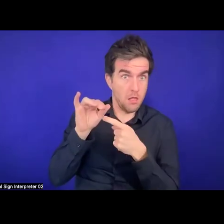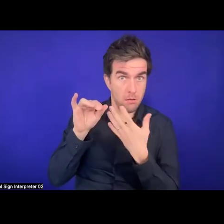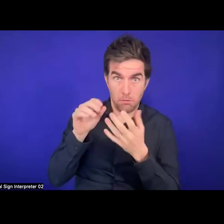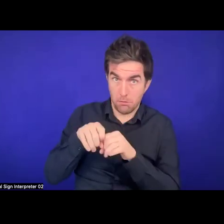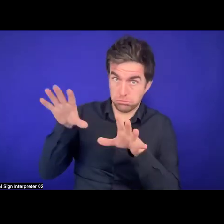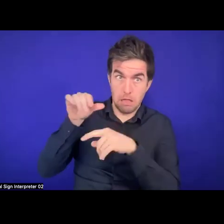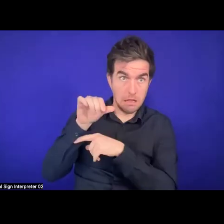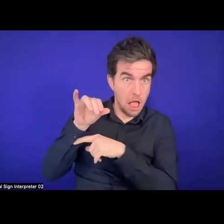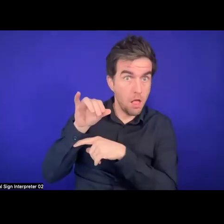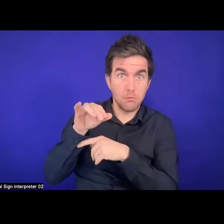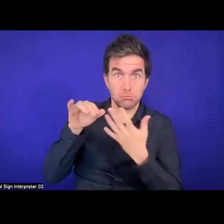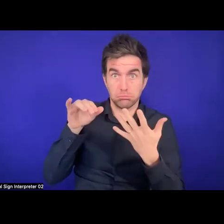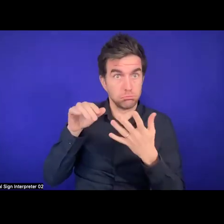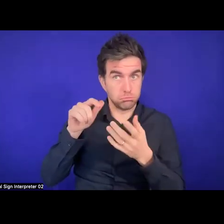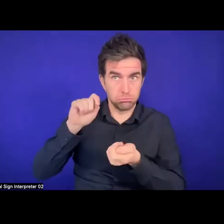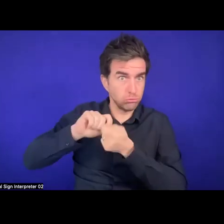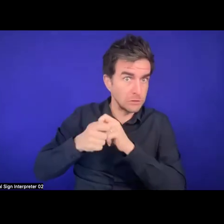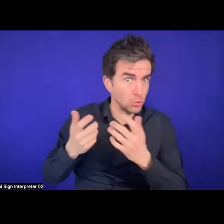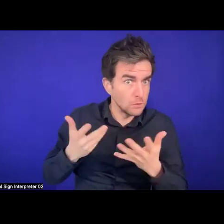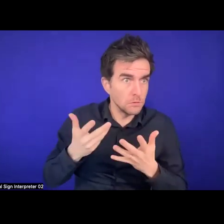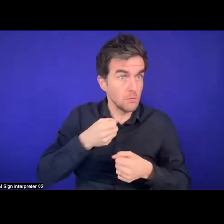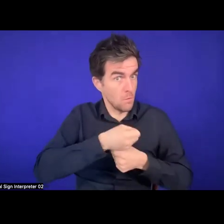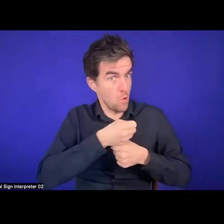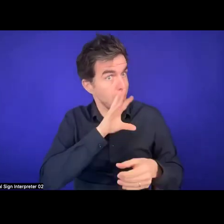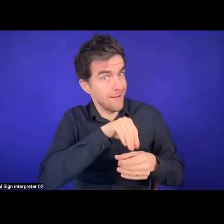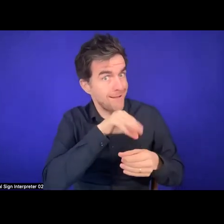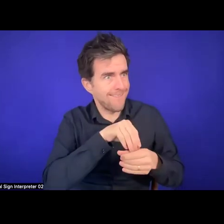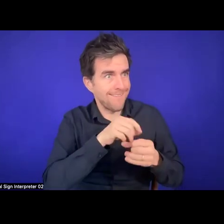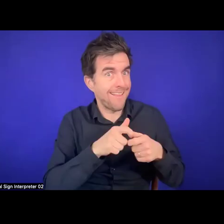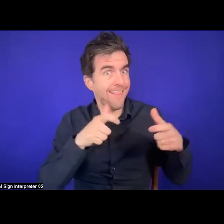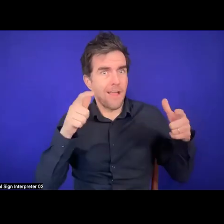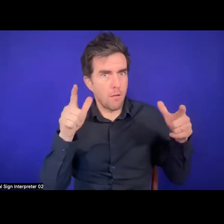opportunities and challenges that this may create to persons with disabilities.